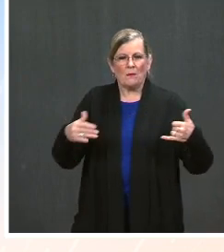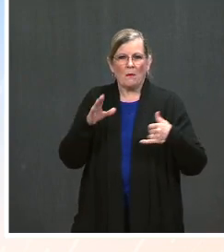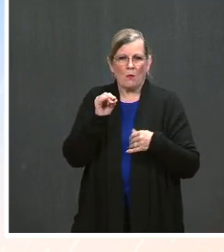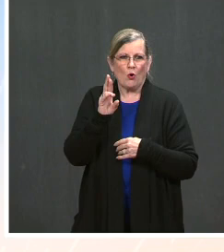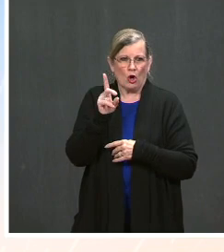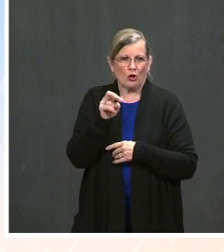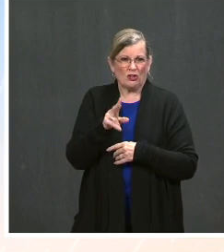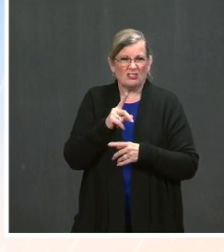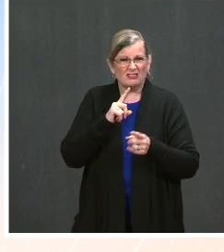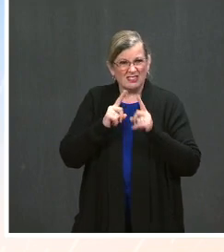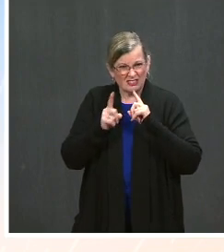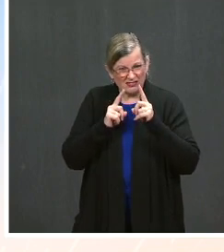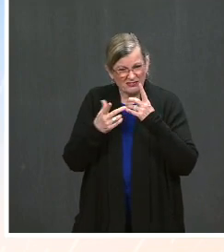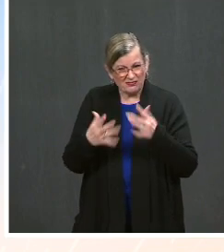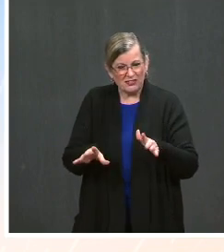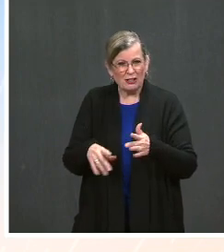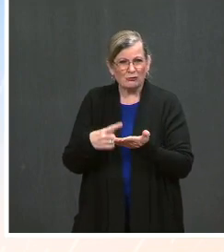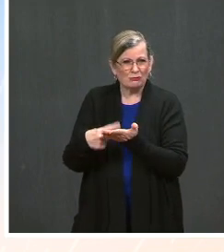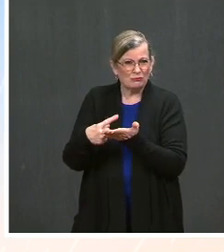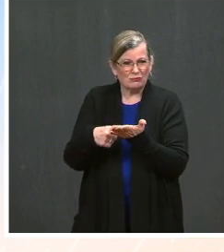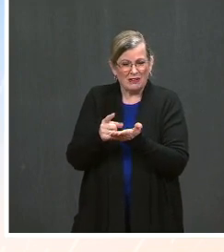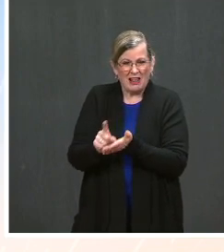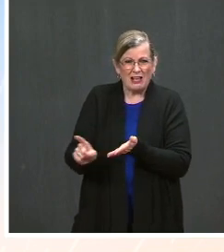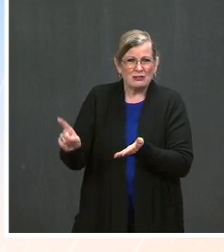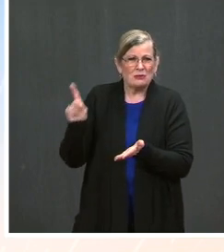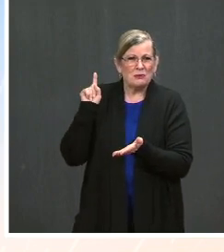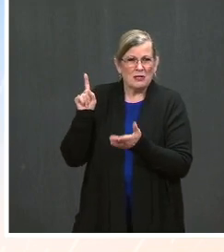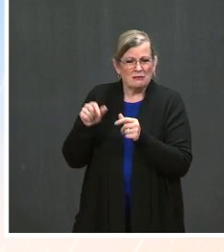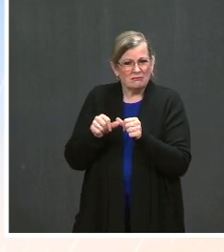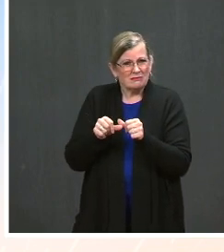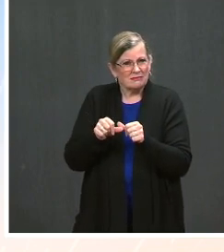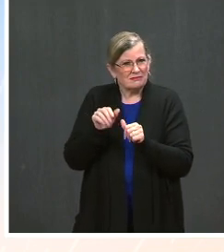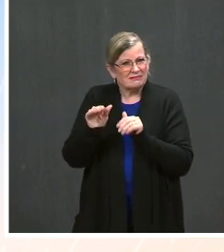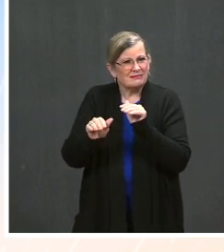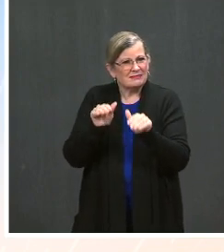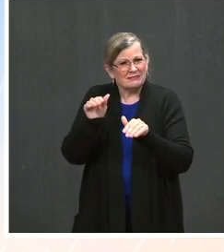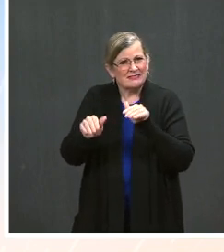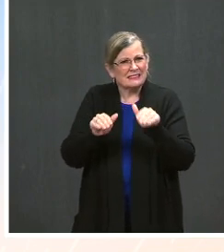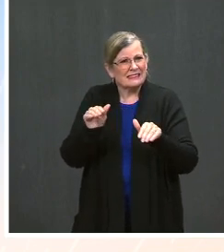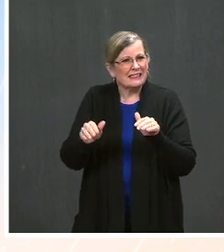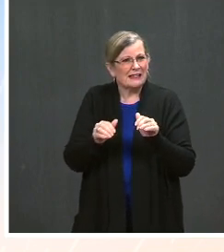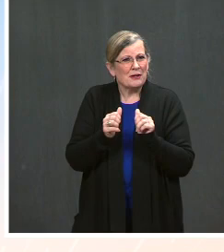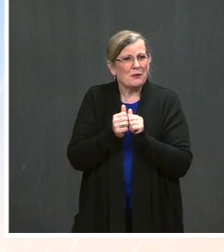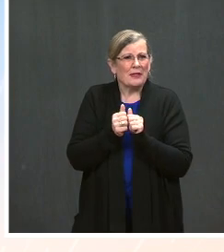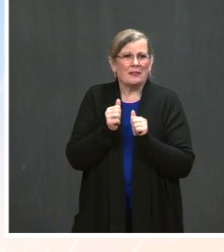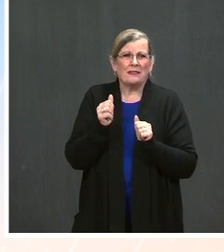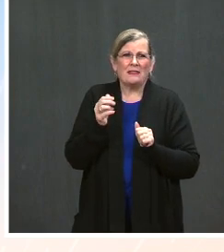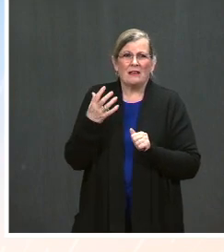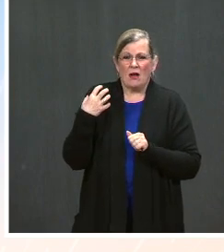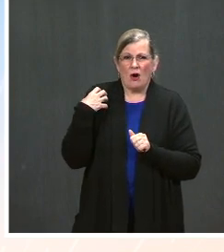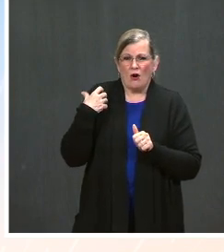that will be ongoing and will continue with our envoy and our officials who will be working within --